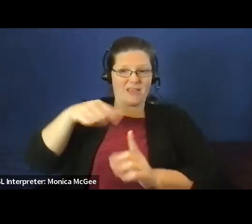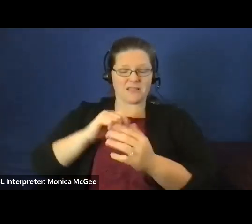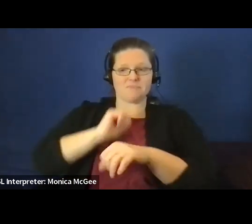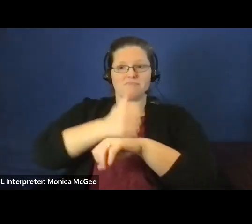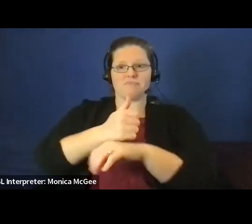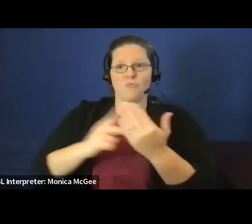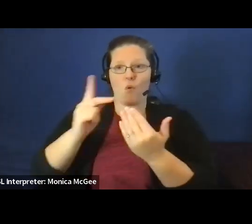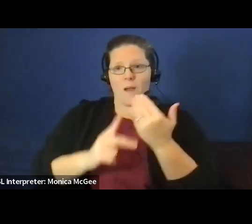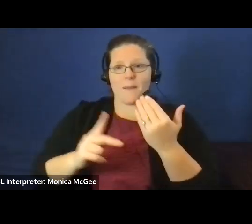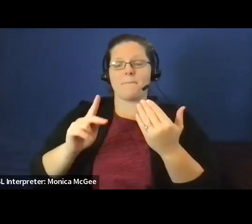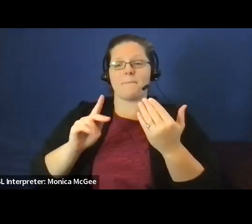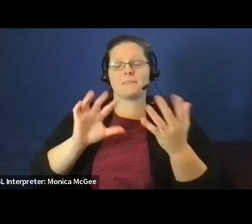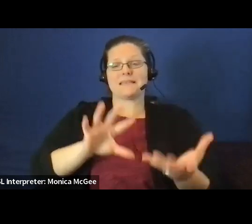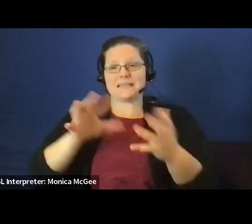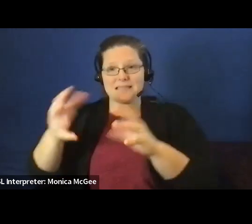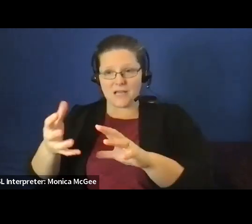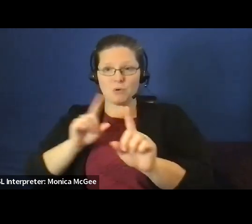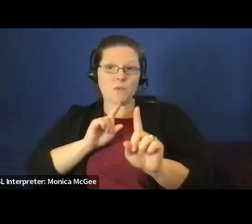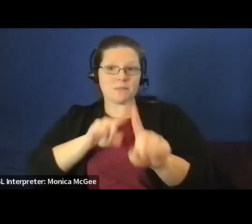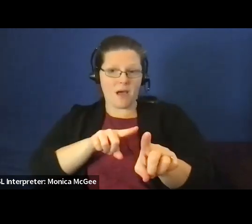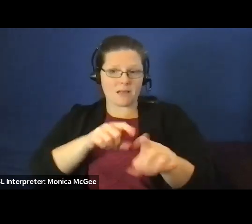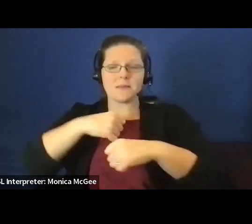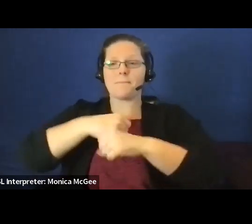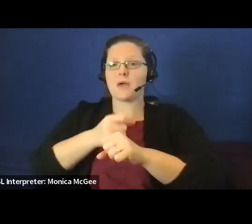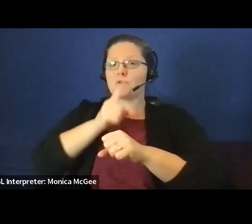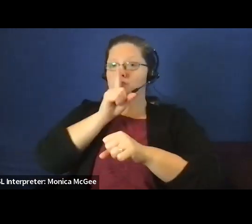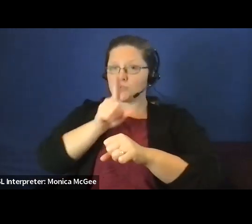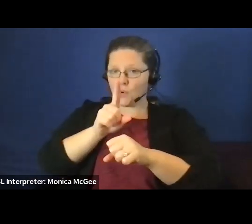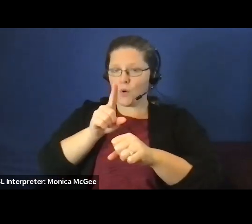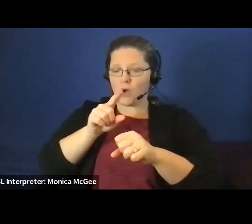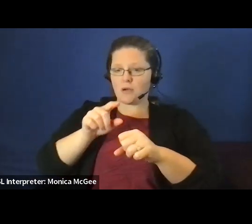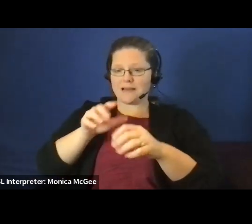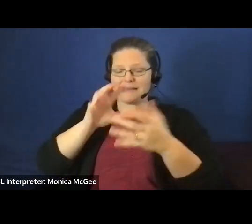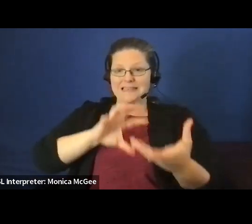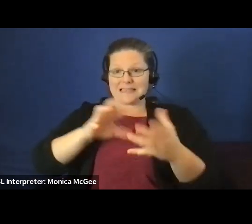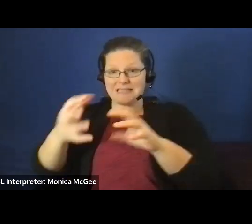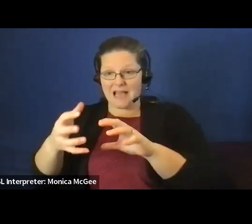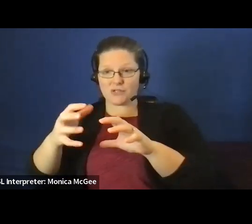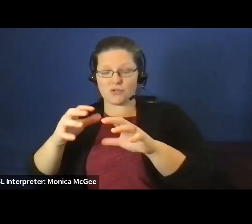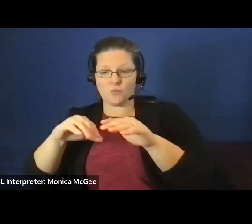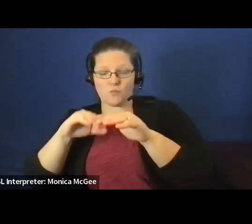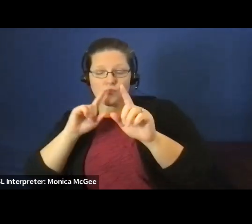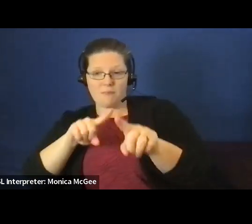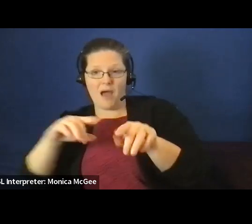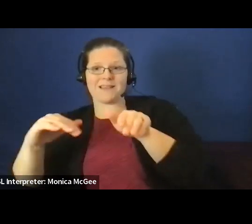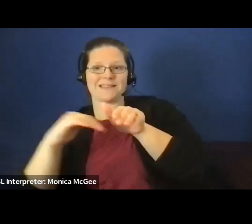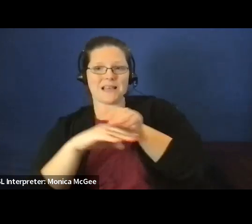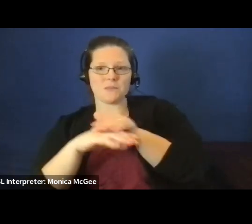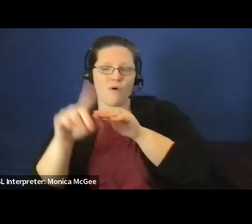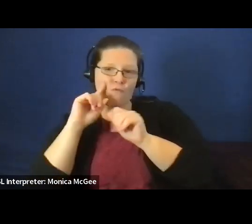I understood what the feds were wanting us to do for this program of disaster